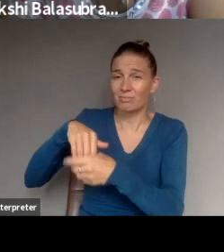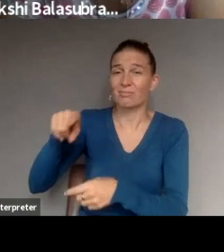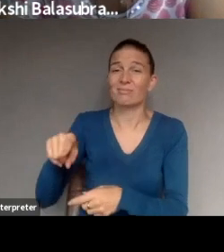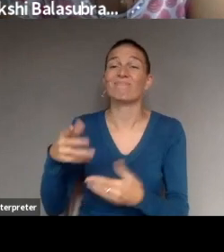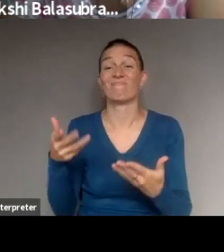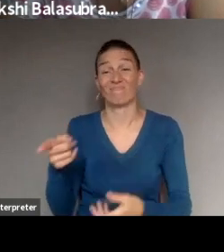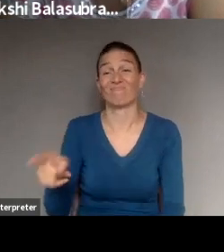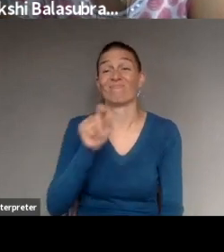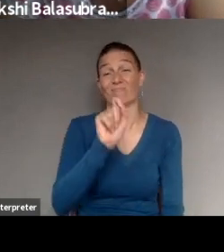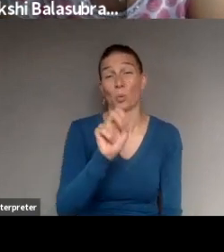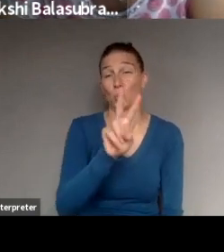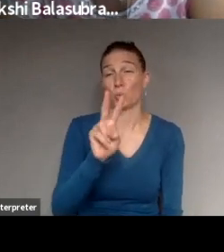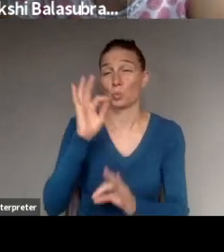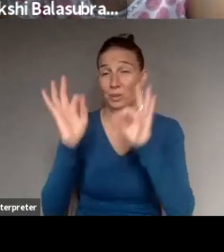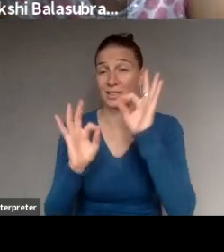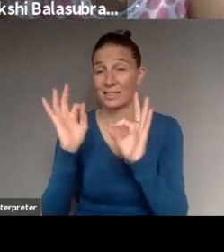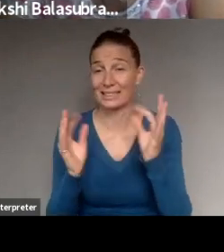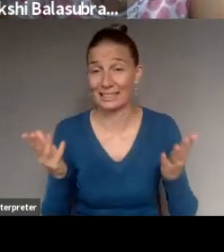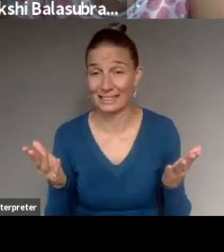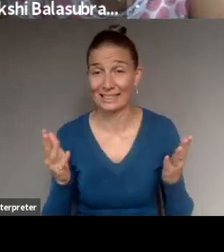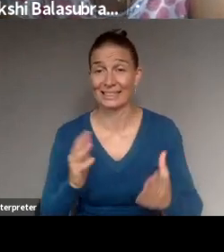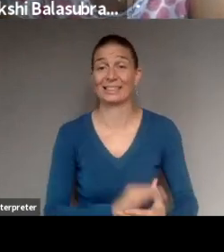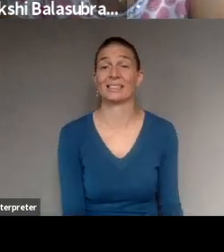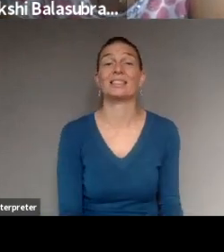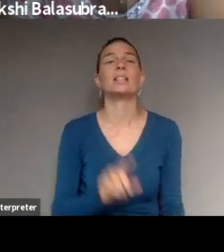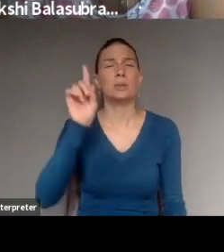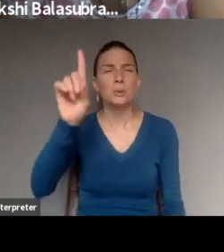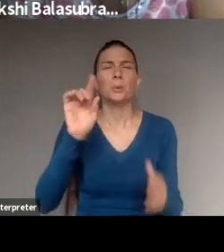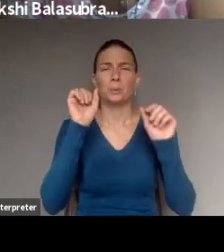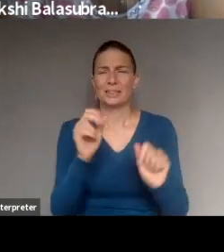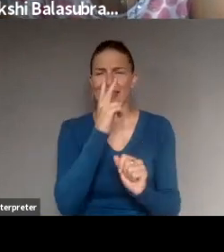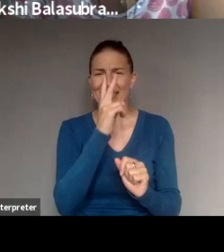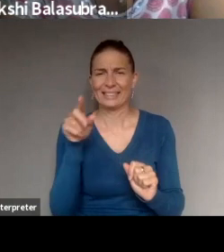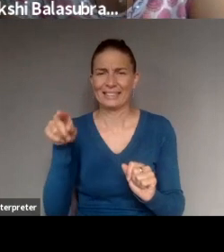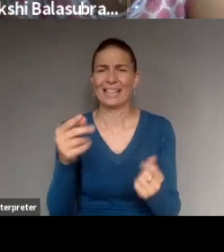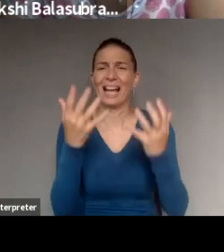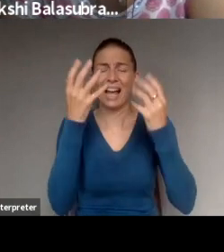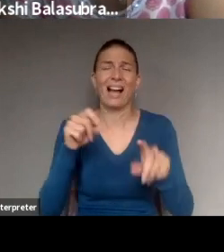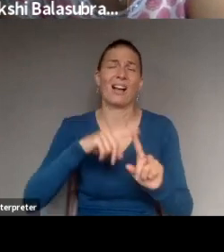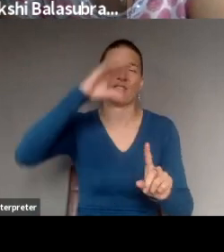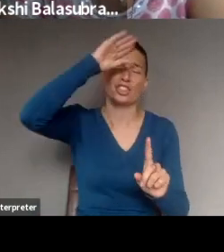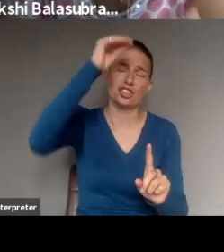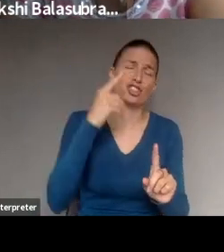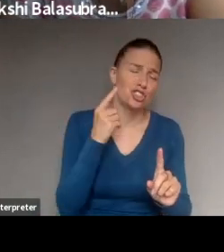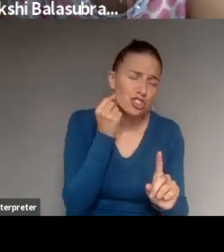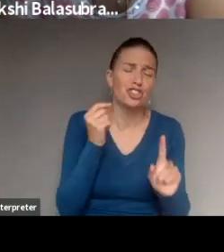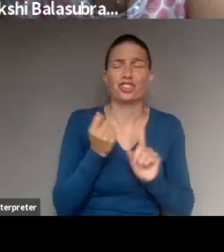streamline and ease the access of disability ID cards, compensate disability additional costs